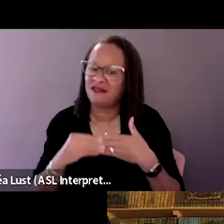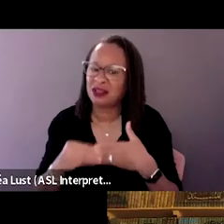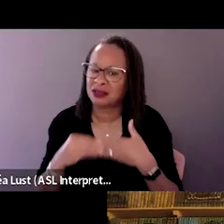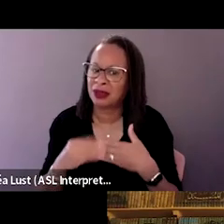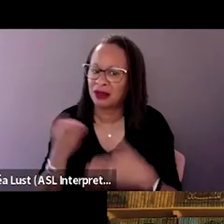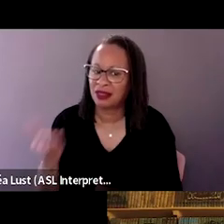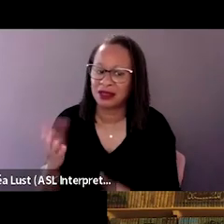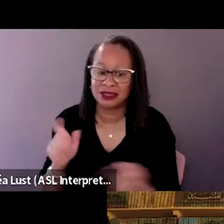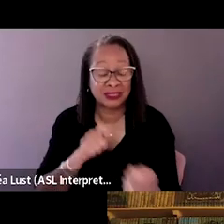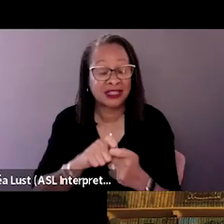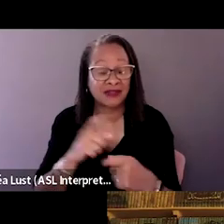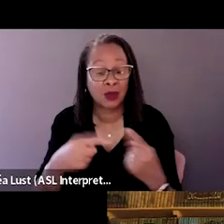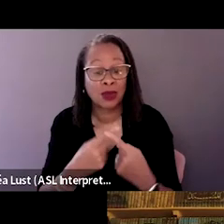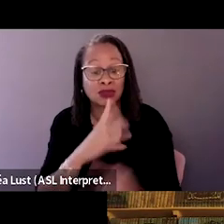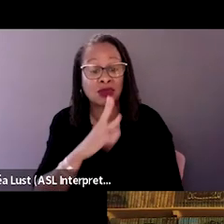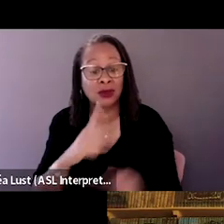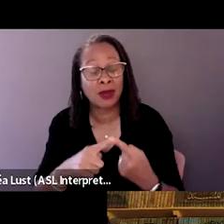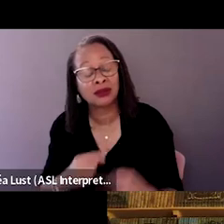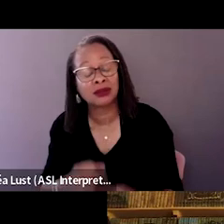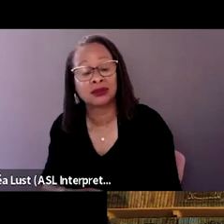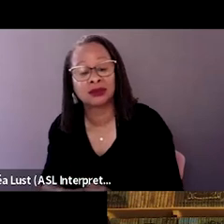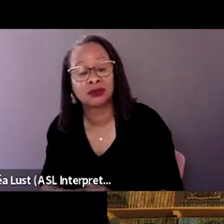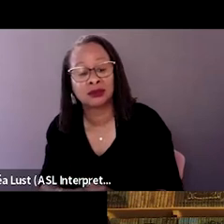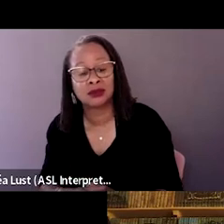especially when it comes to the duration.